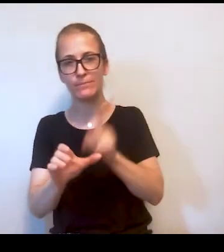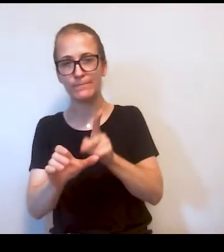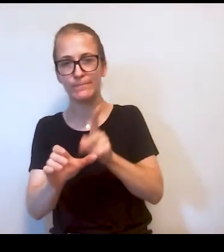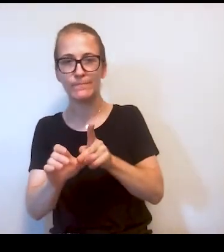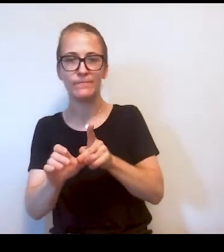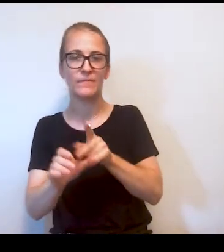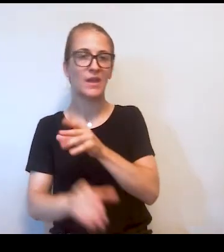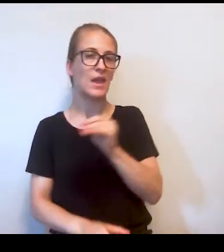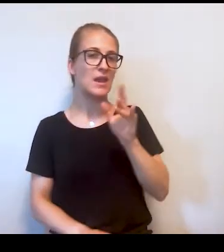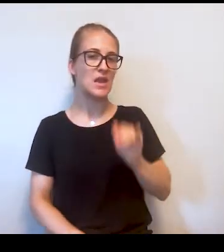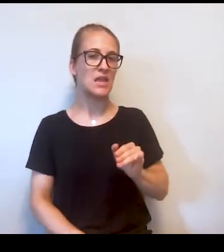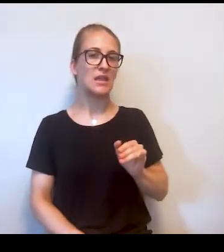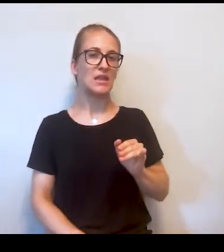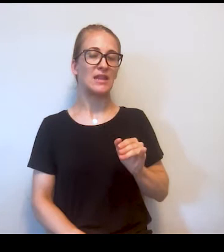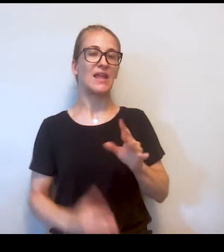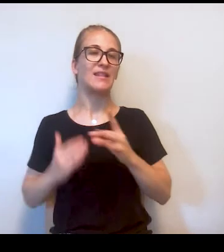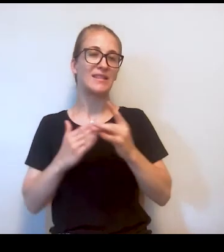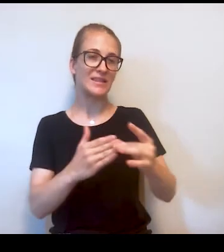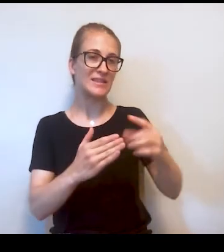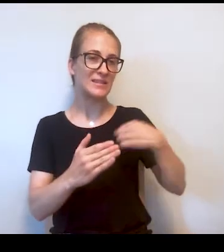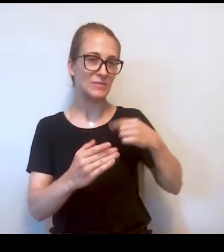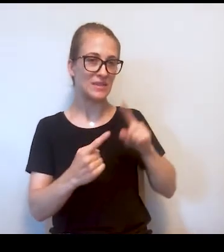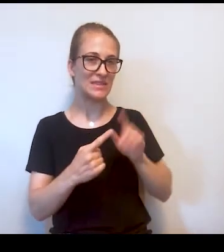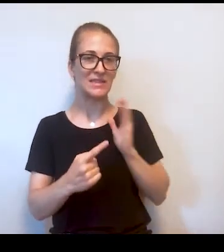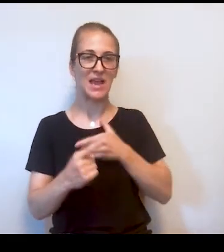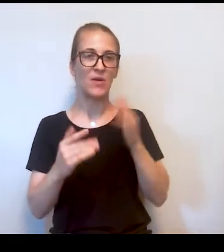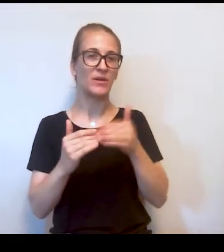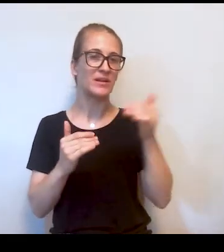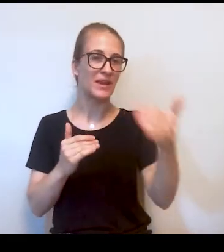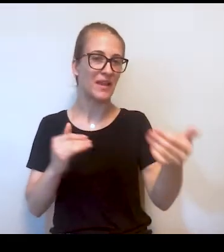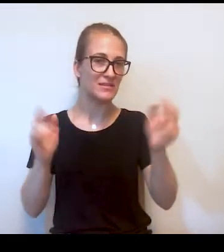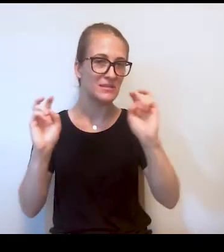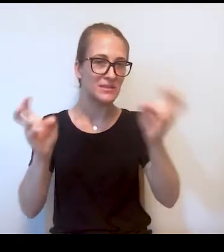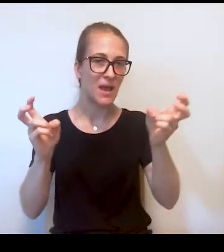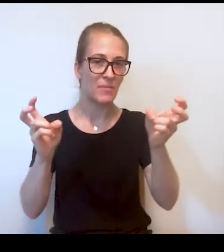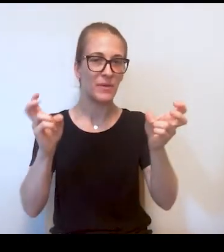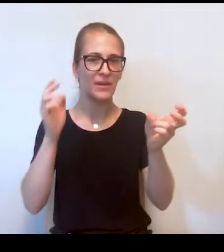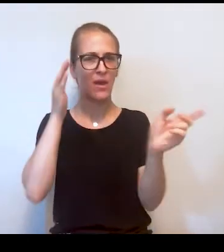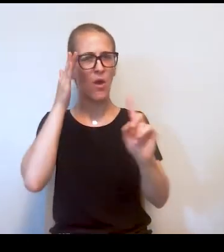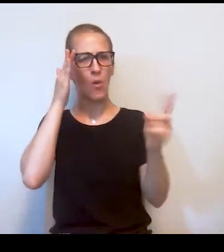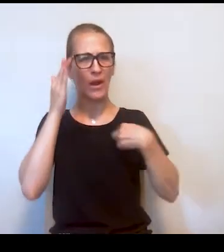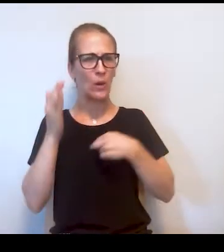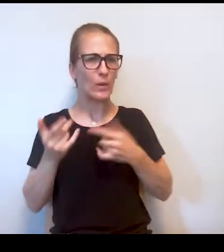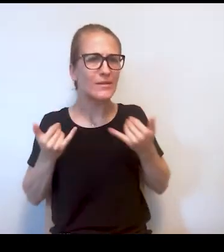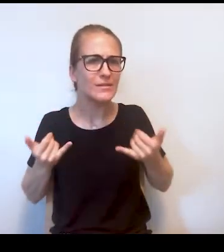And where are we today? When we talk about our medical-neglect issues,